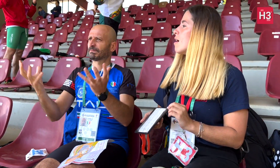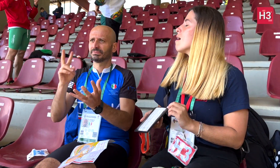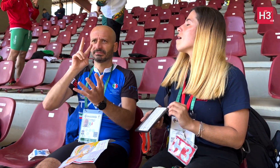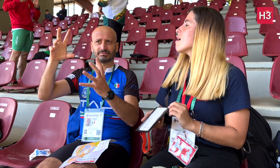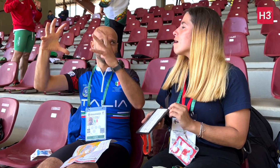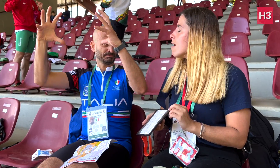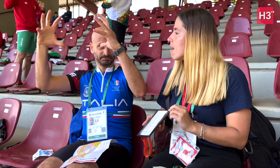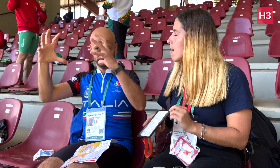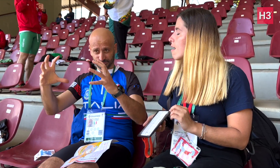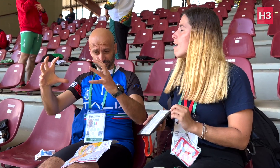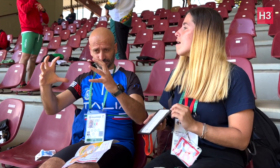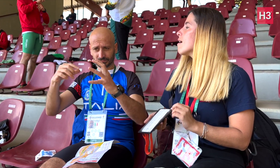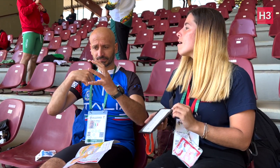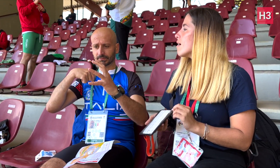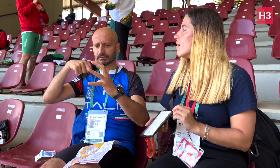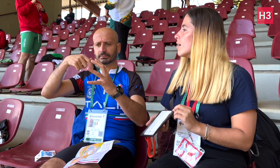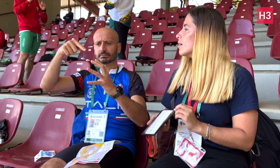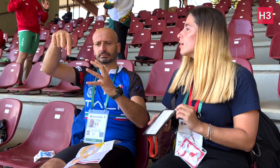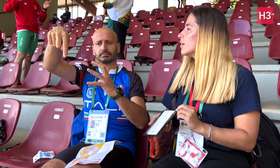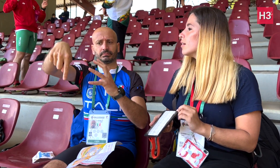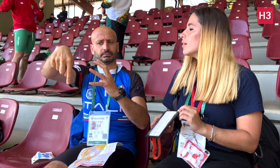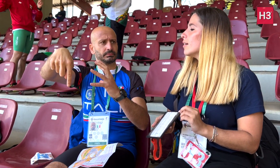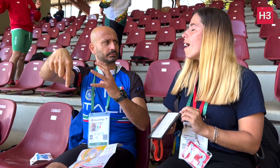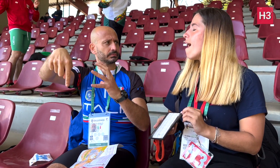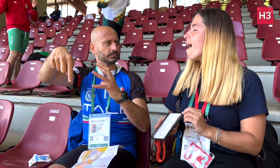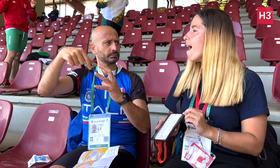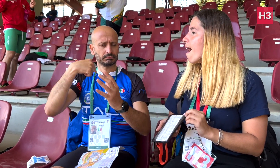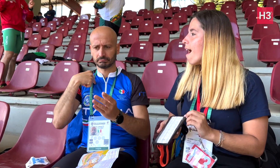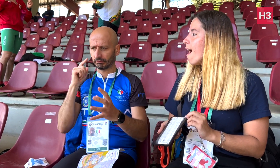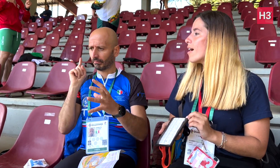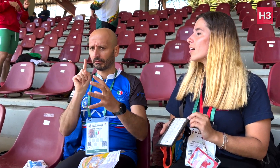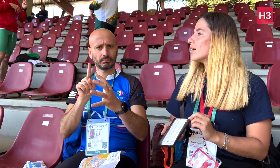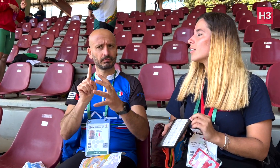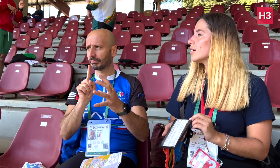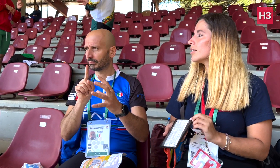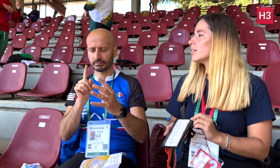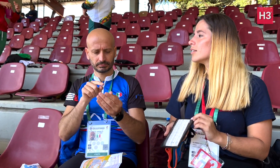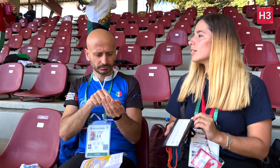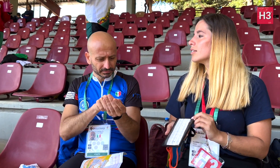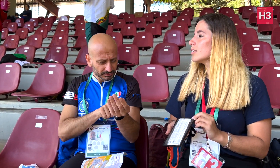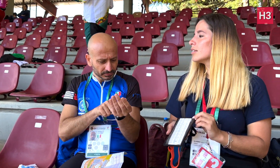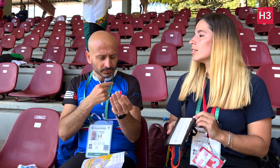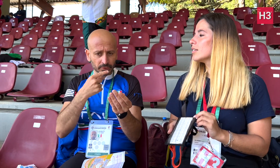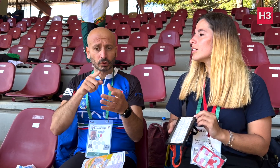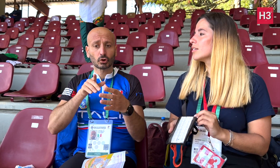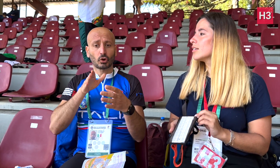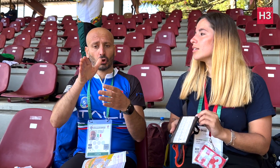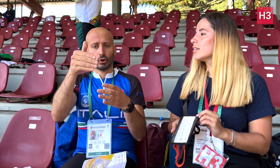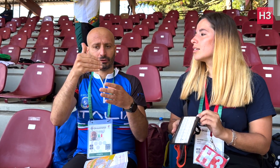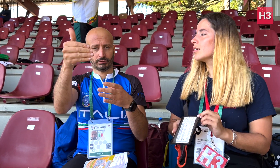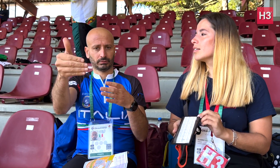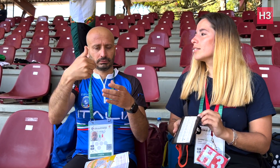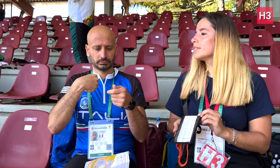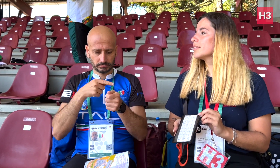For instance, the point may be by the boulder, but it says which side the point